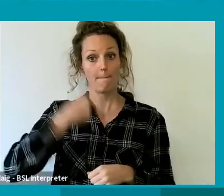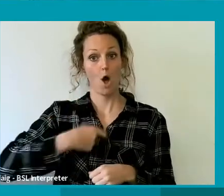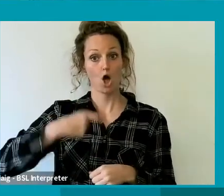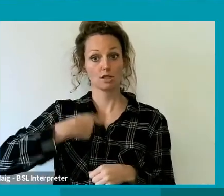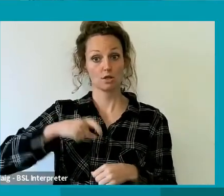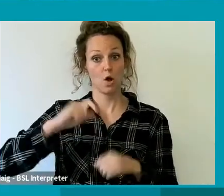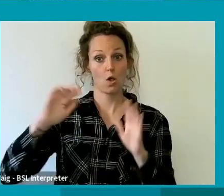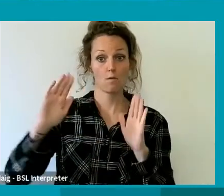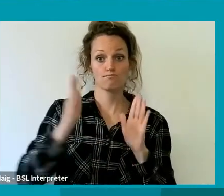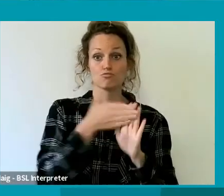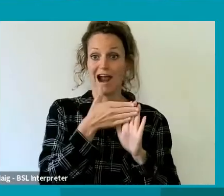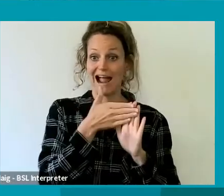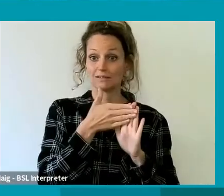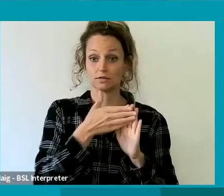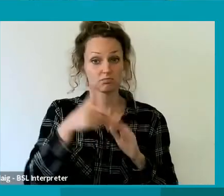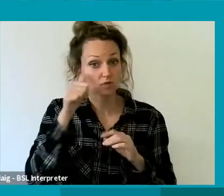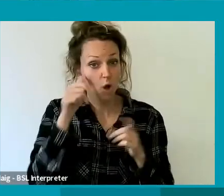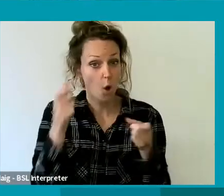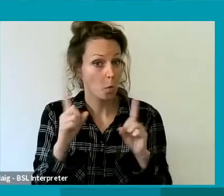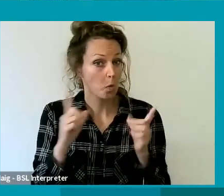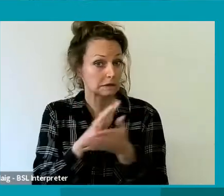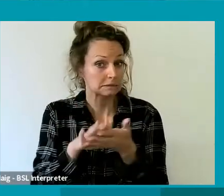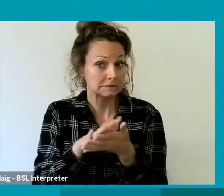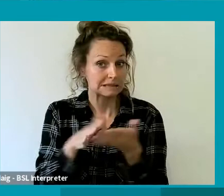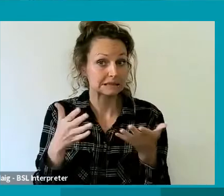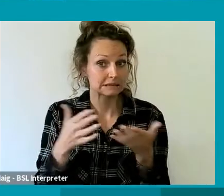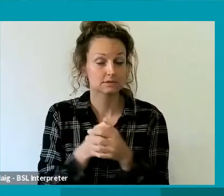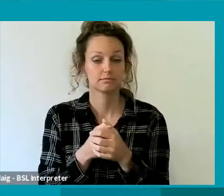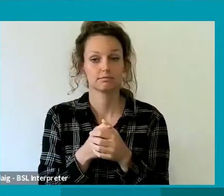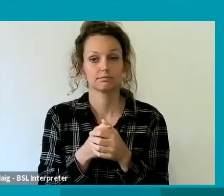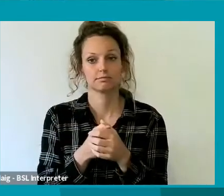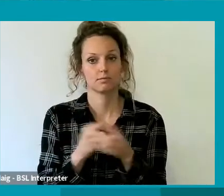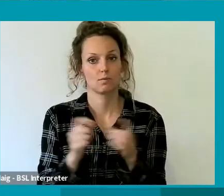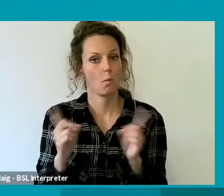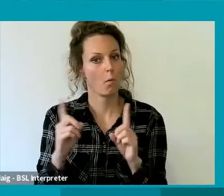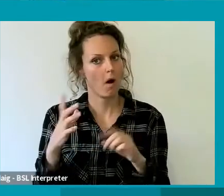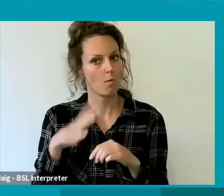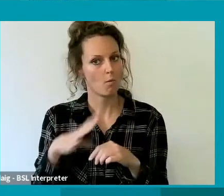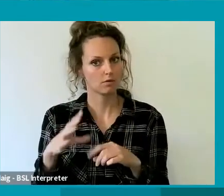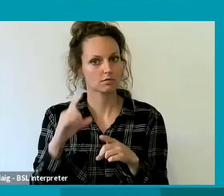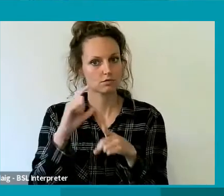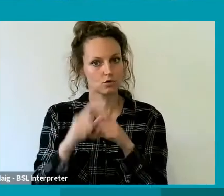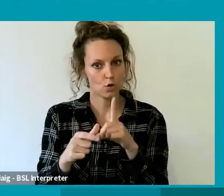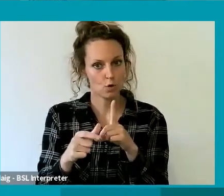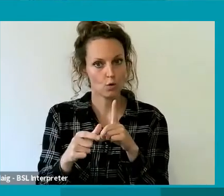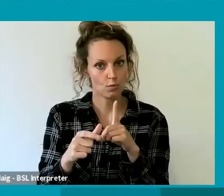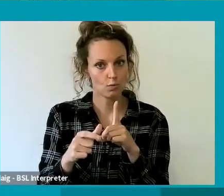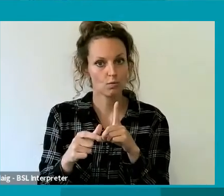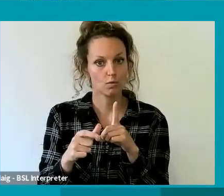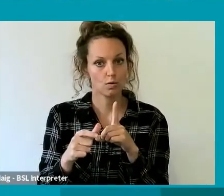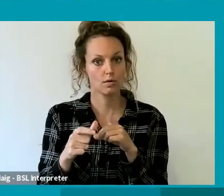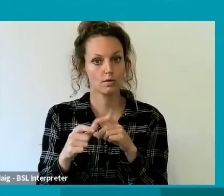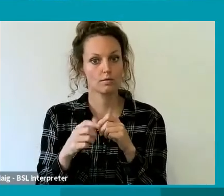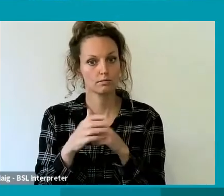What is a personal brand? What I wanted to do is just, I suppose, at this stage let you know that